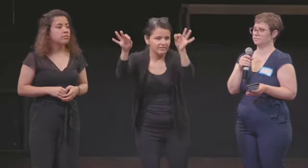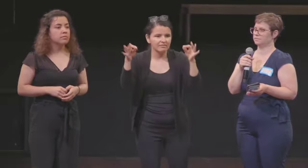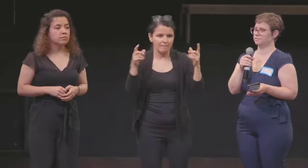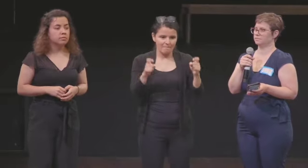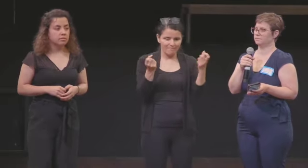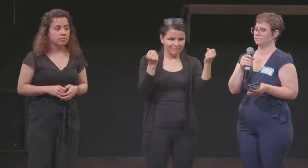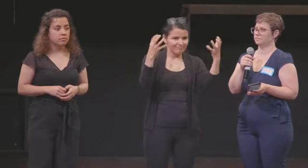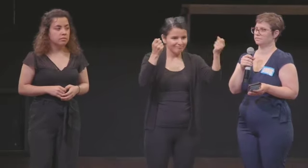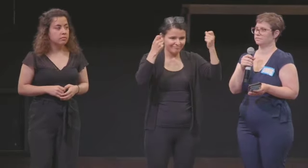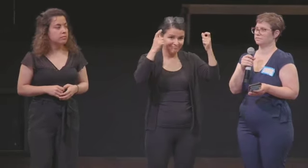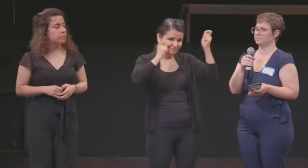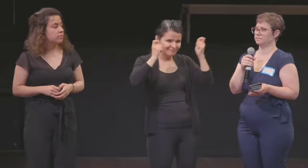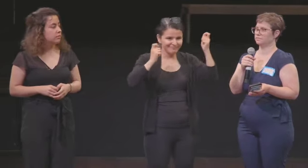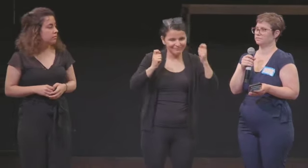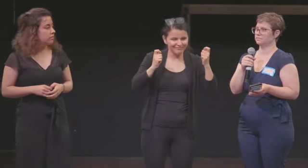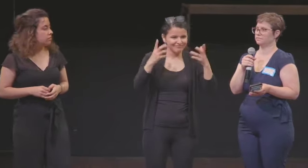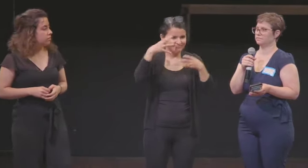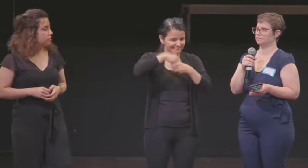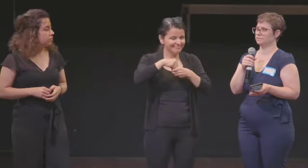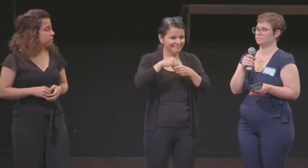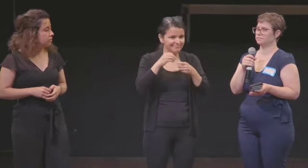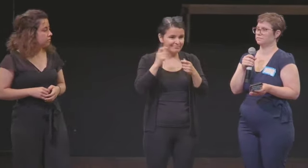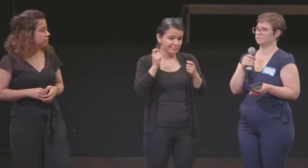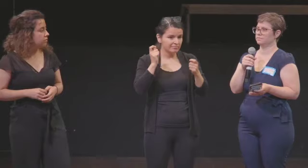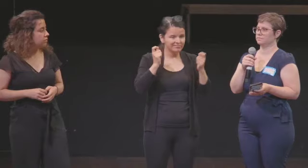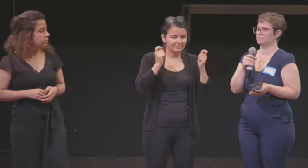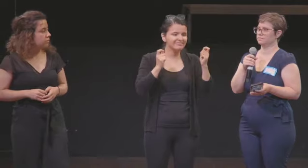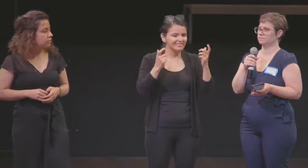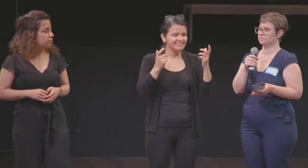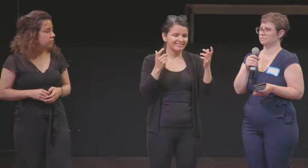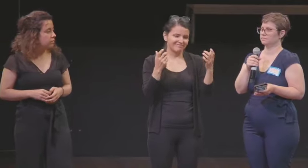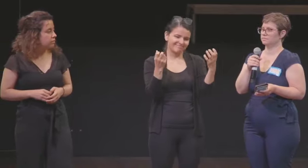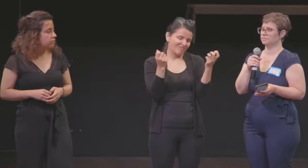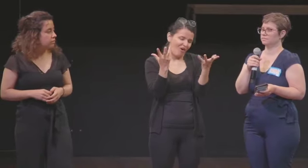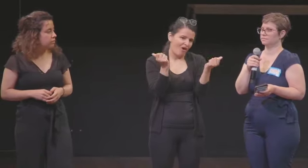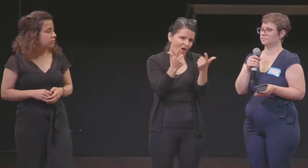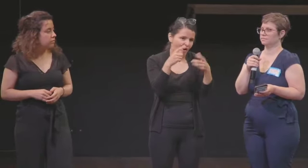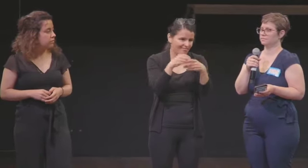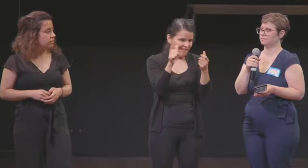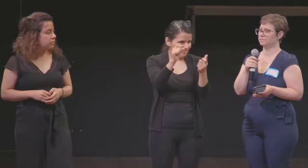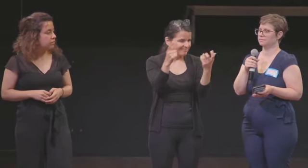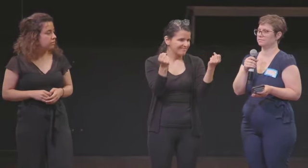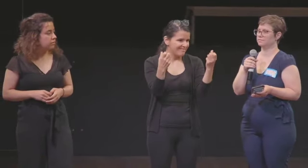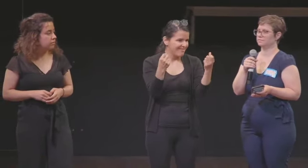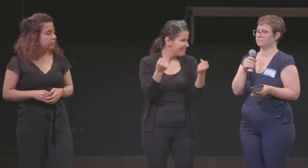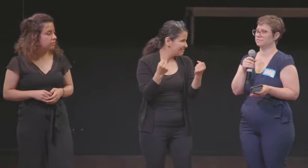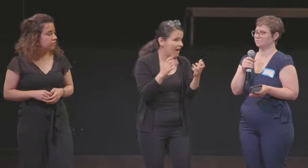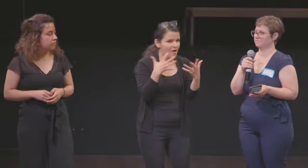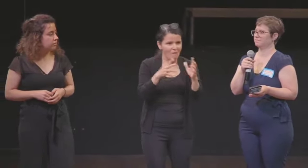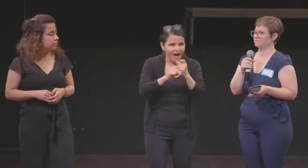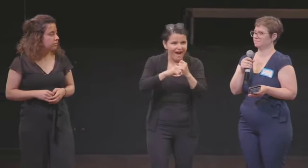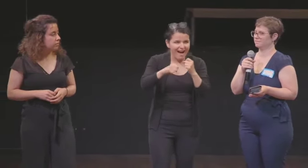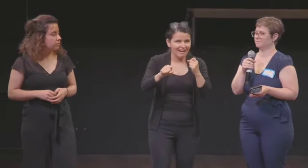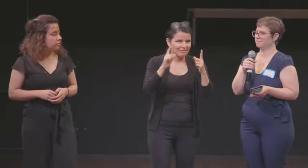It's hard to see that in the English translation, but in American Sign Language you can incorporate that, and that gives the audience all the access that they need.